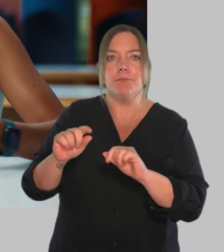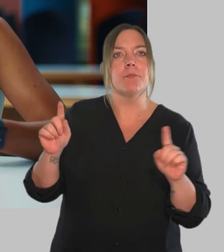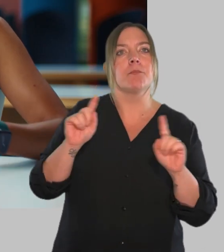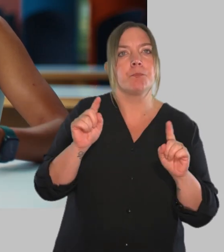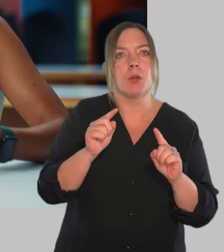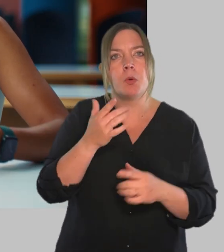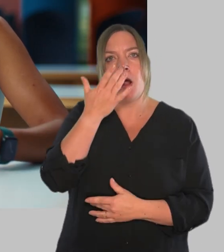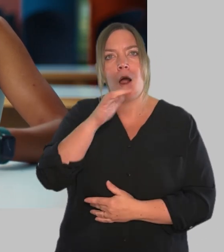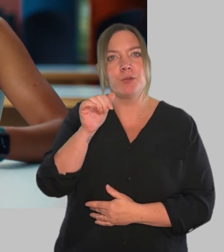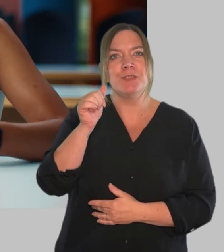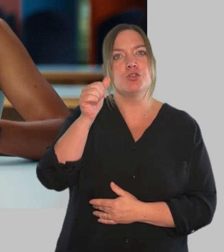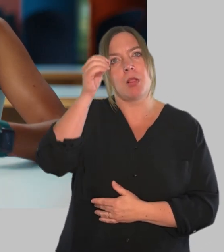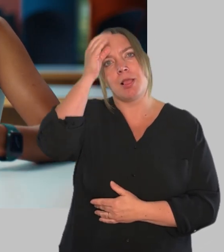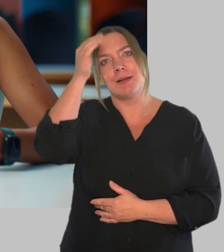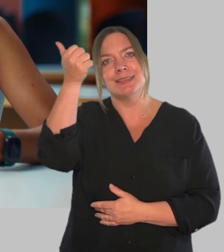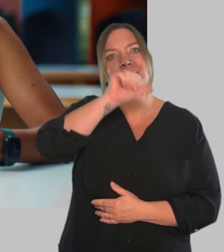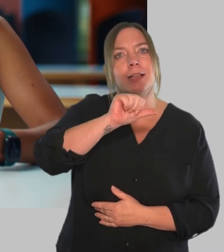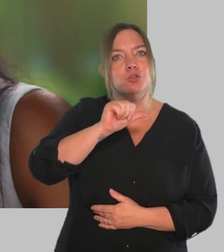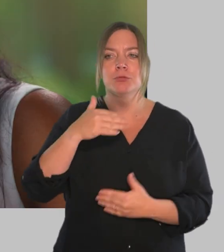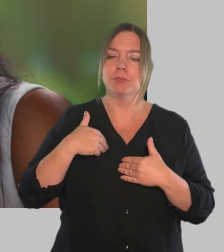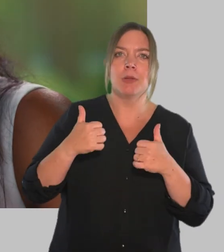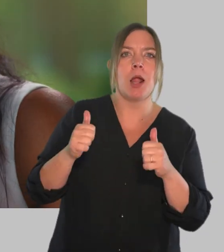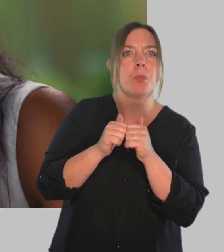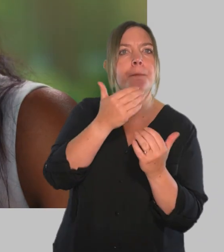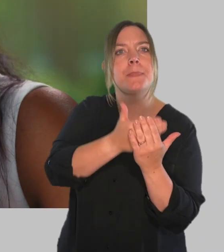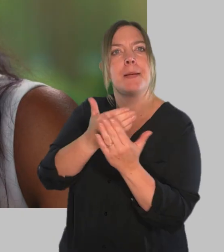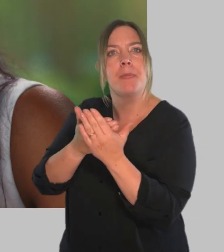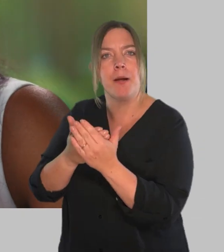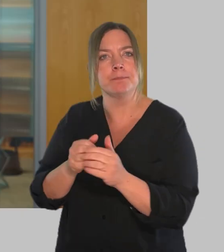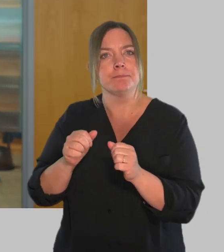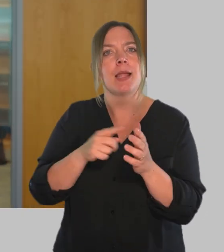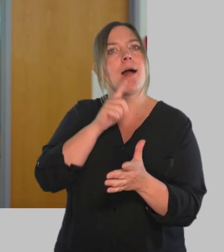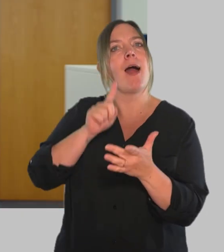very quickly across a lot of people. We're seeing the UK have just announced the world's first